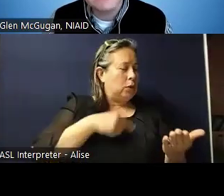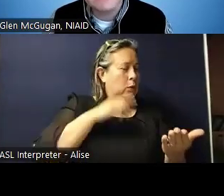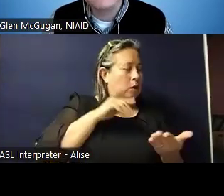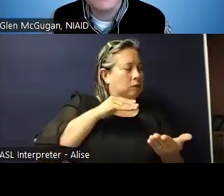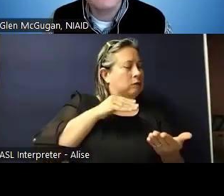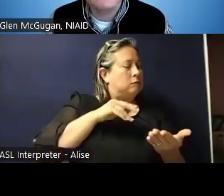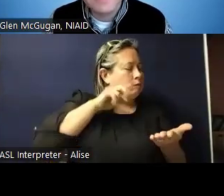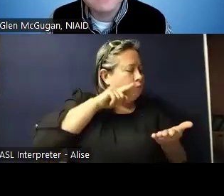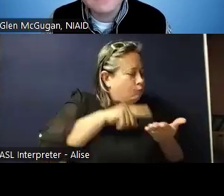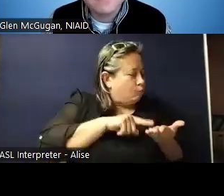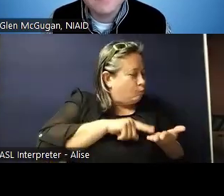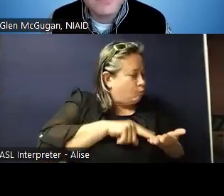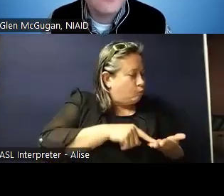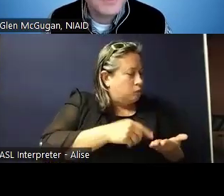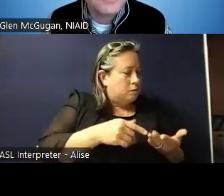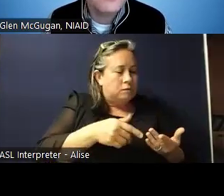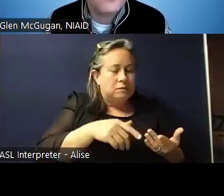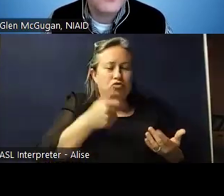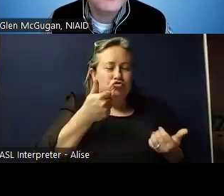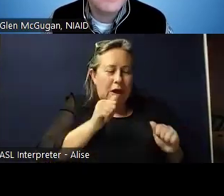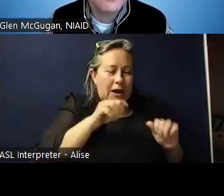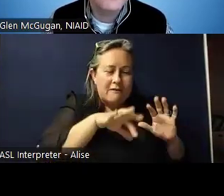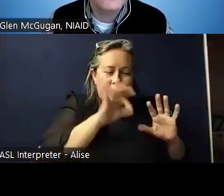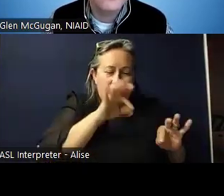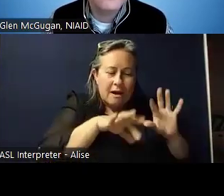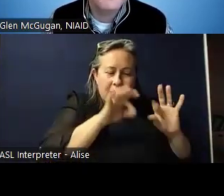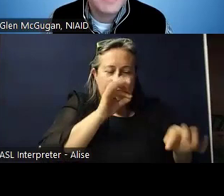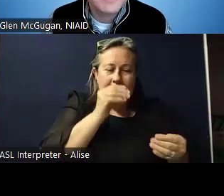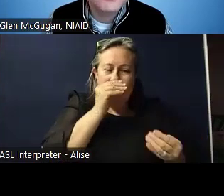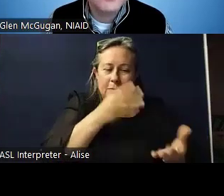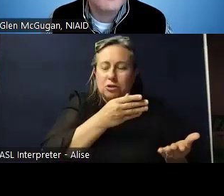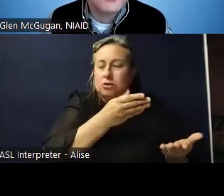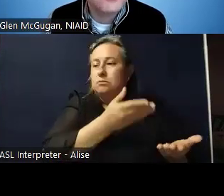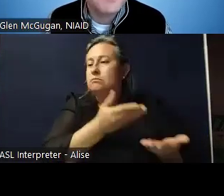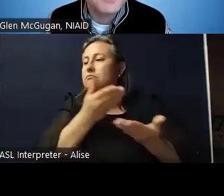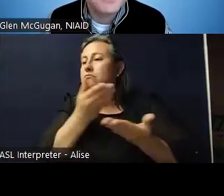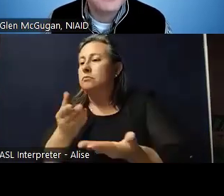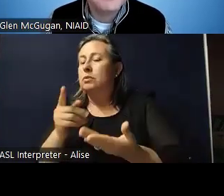and try to find some information for you to help you as you submit your application.